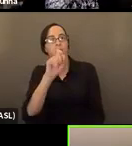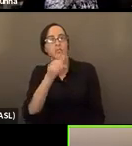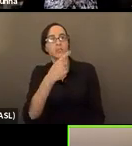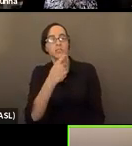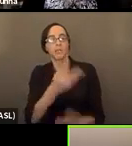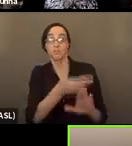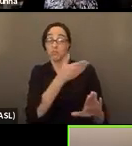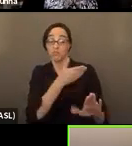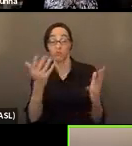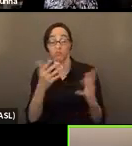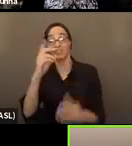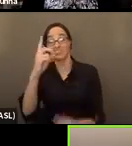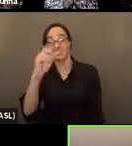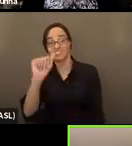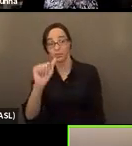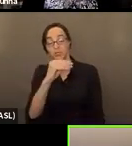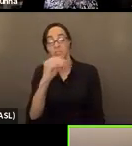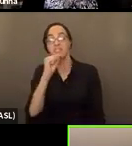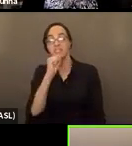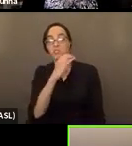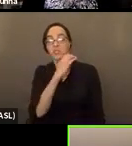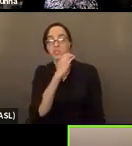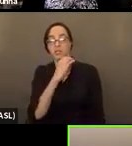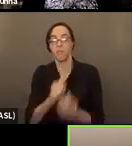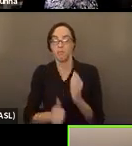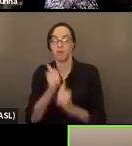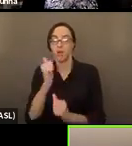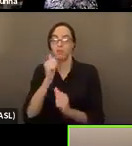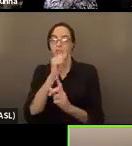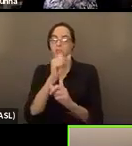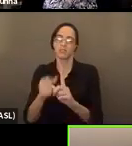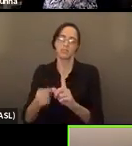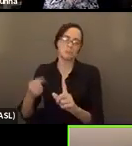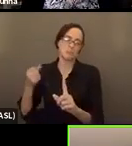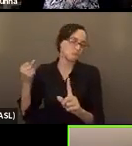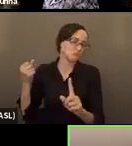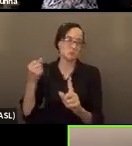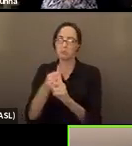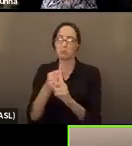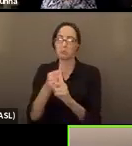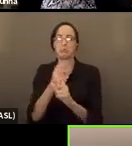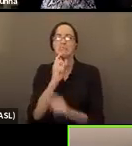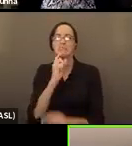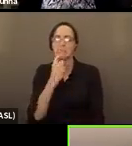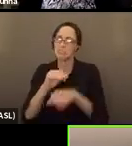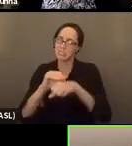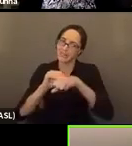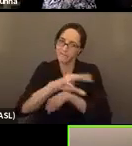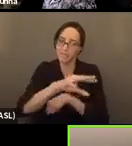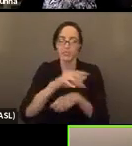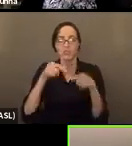the most adversely affected by disasters and um we haven't lost people in